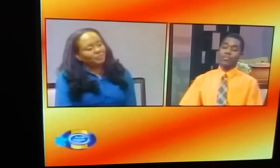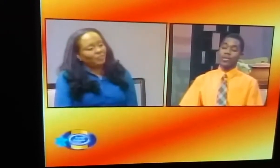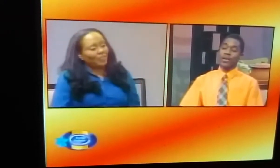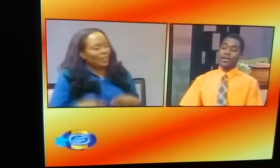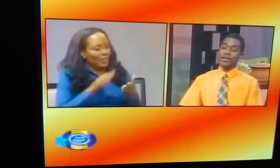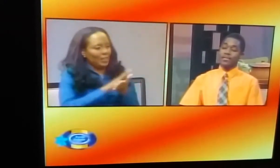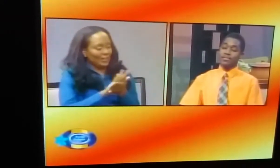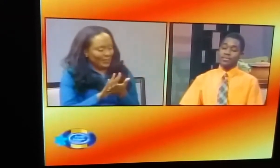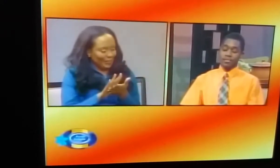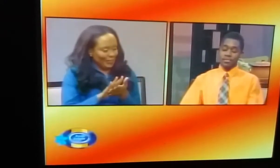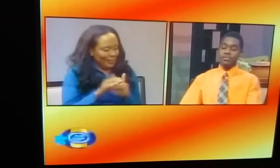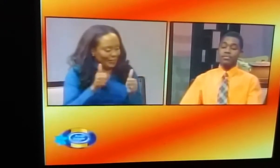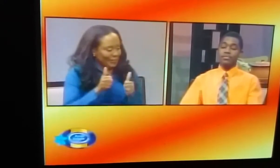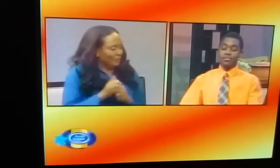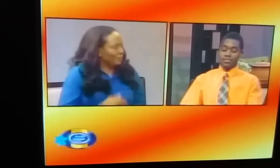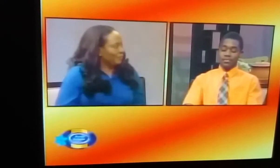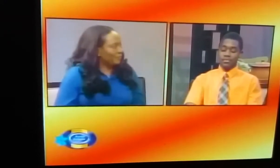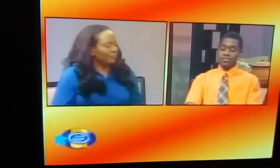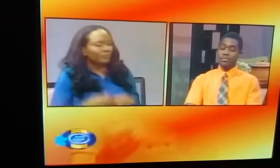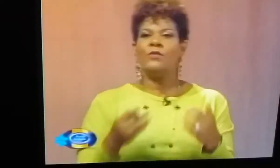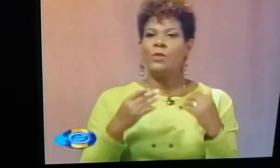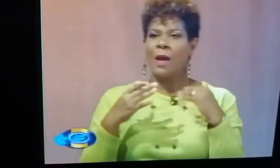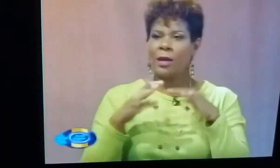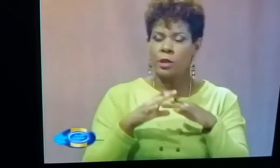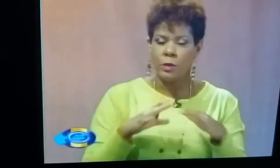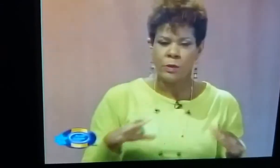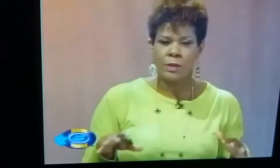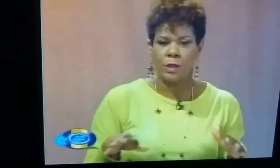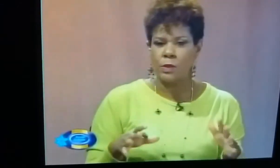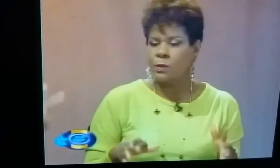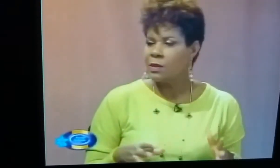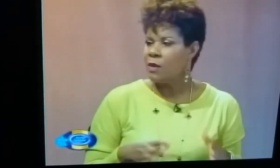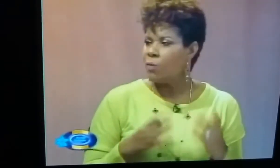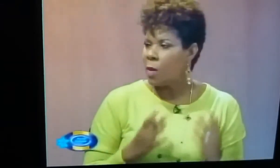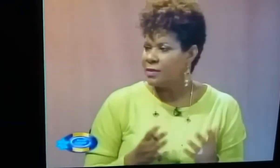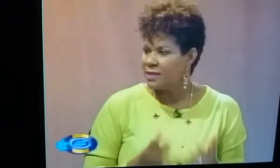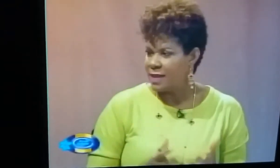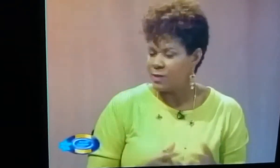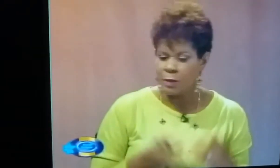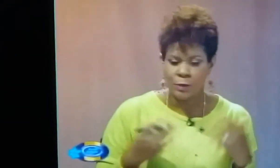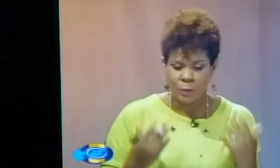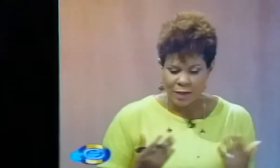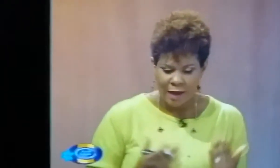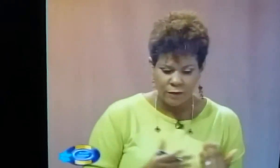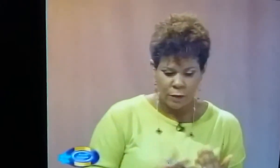no I've often heard people say if you lose the use of one sense or you don't have the